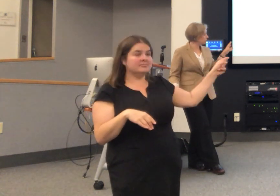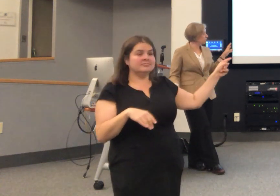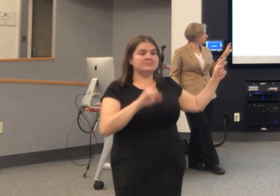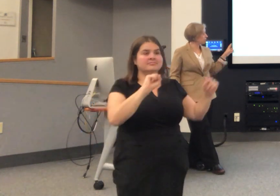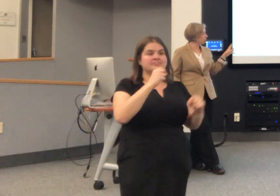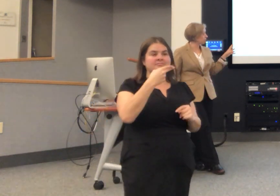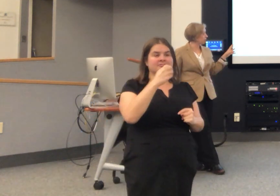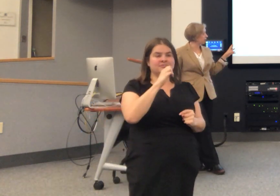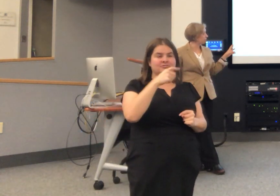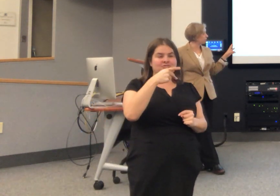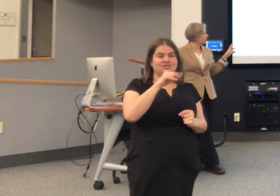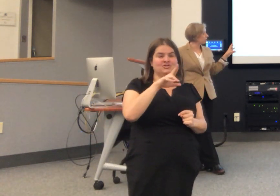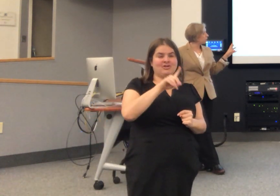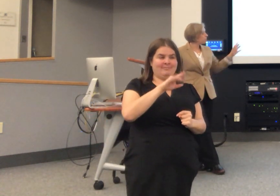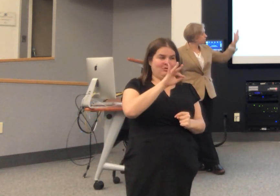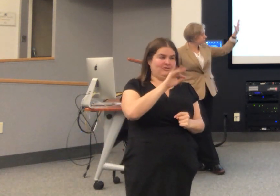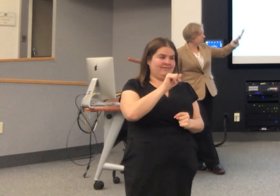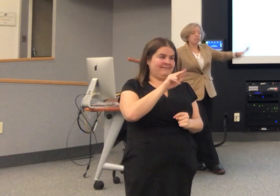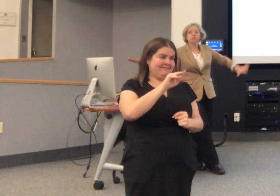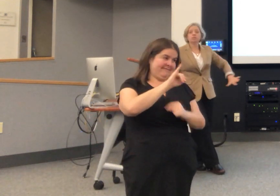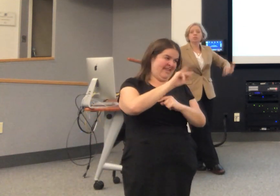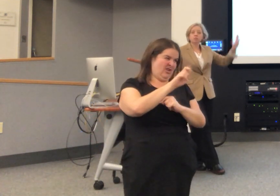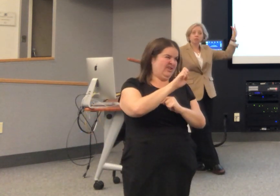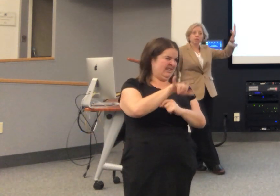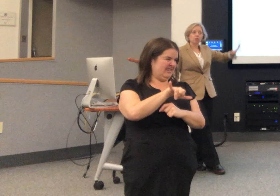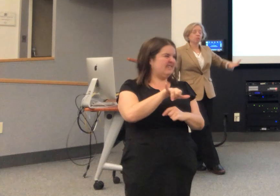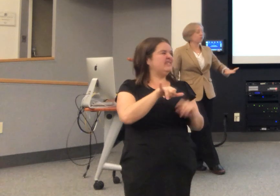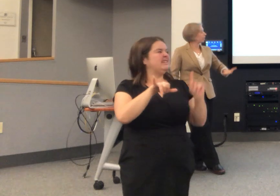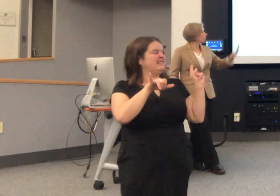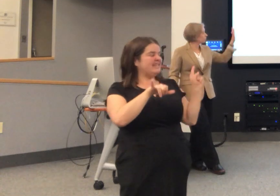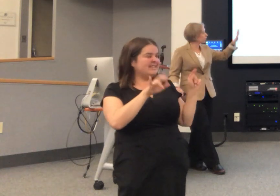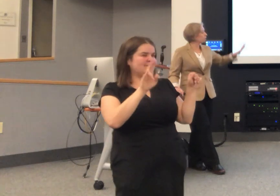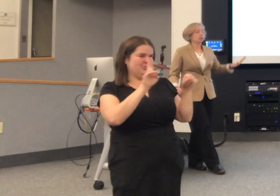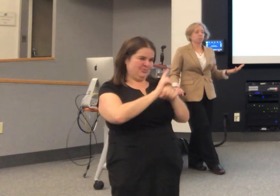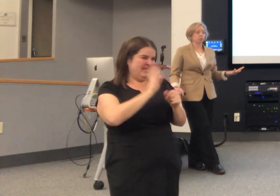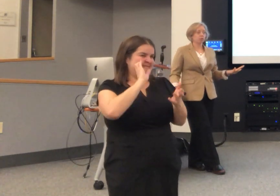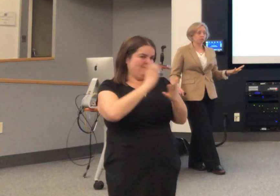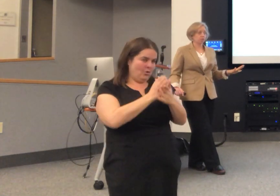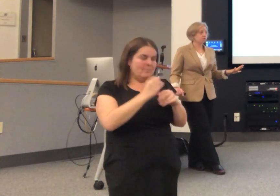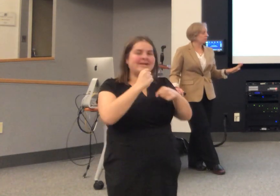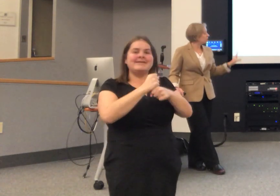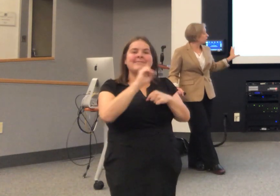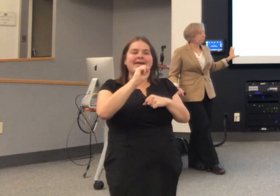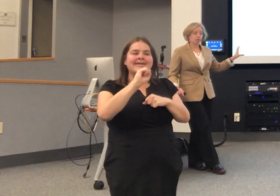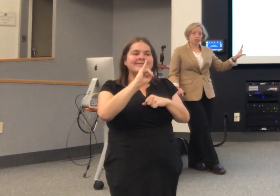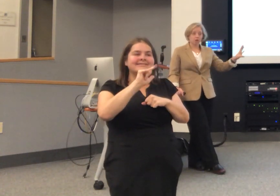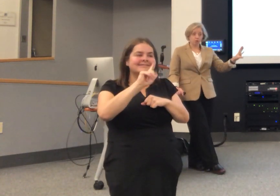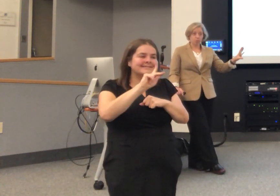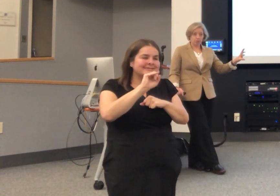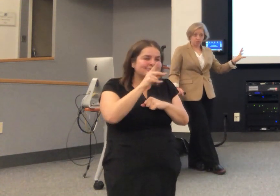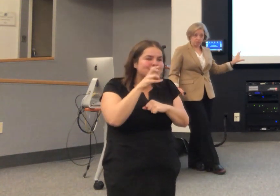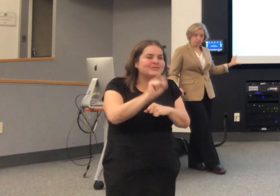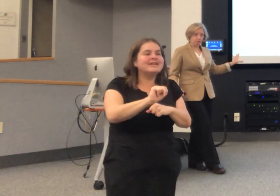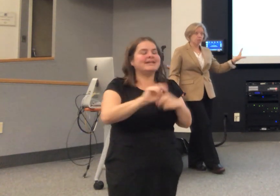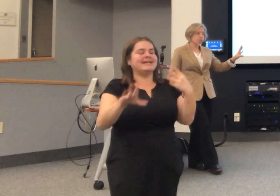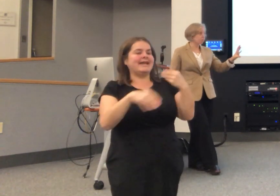who took that same photograph, but you can see he silkscreened over it with these red, white and blue colors. He put in Hope which was the theme